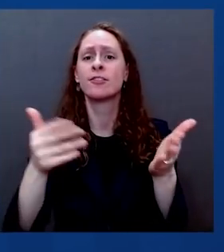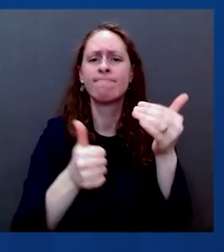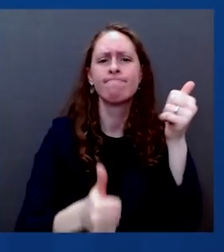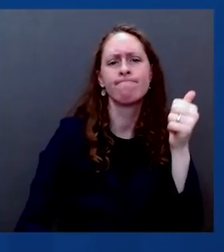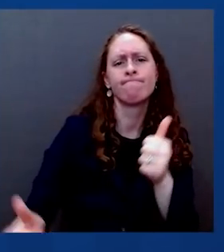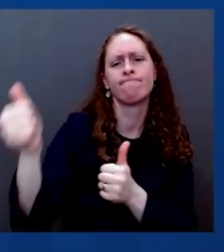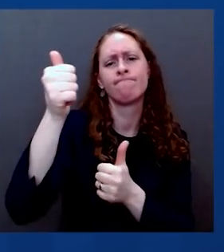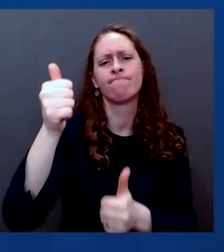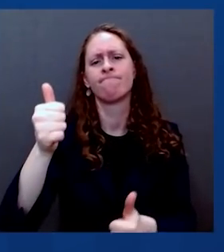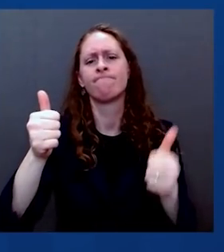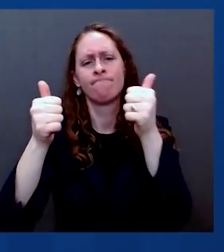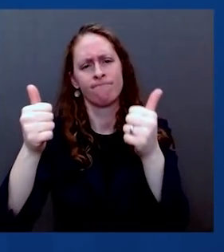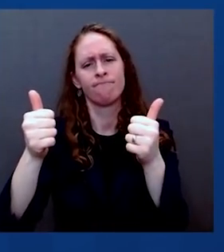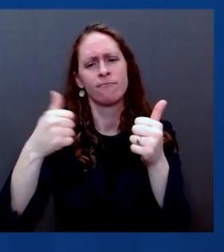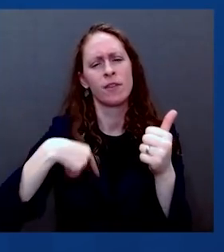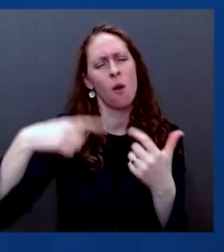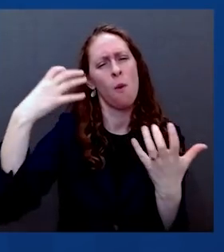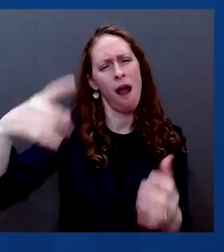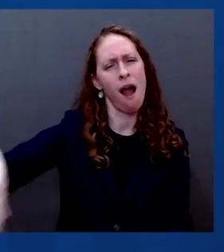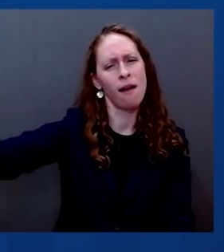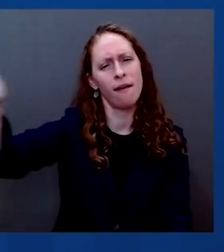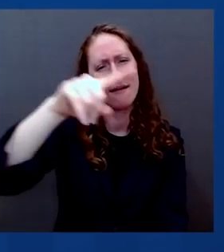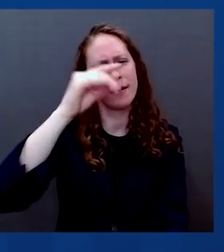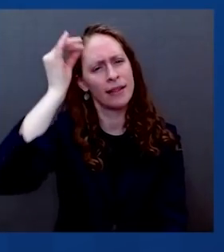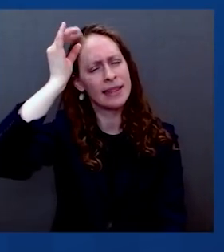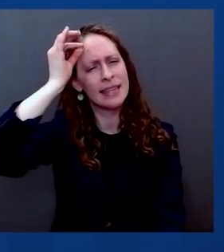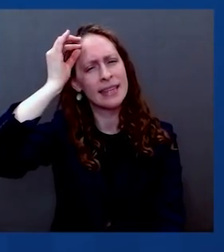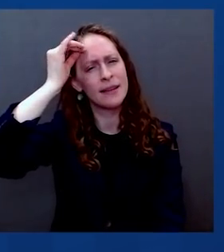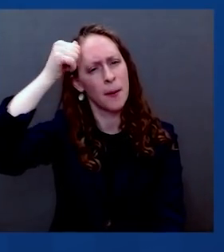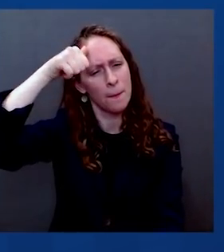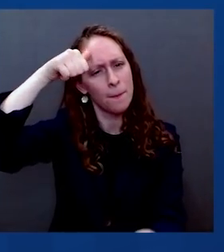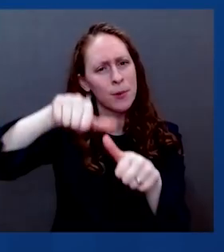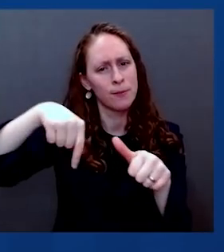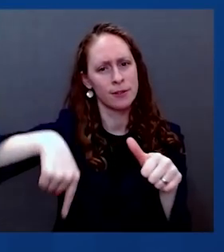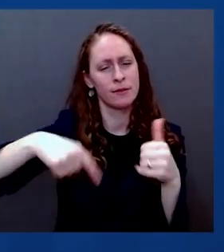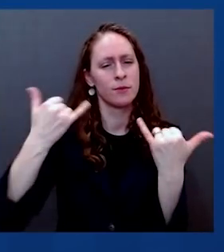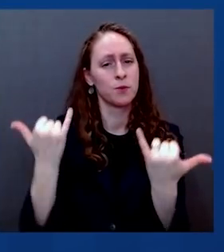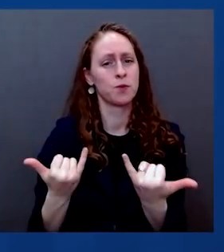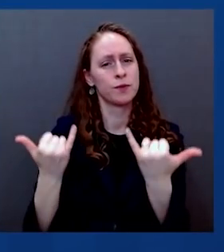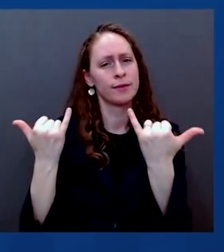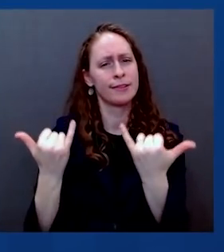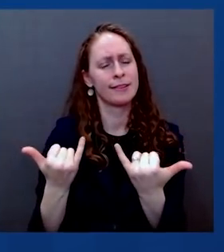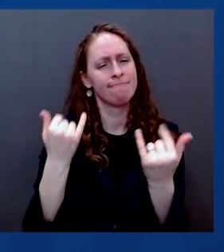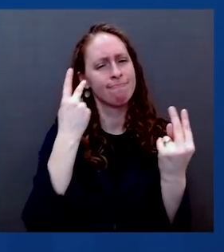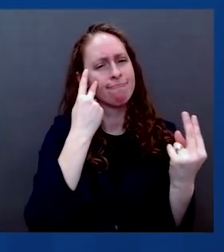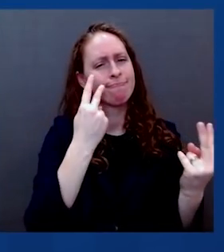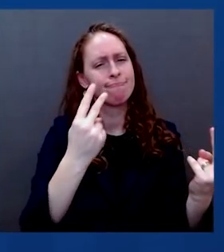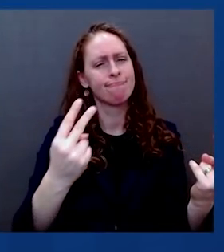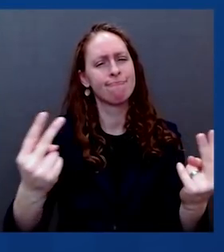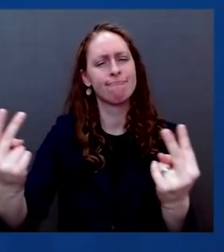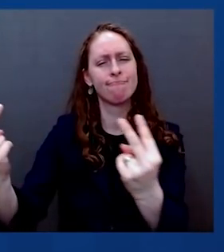they present a choice: Do you want to be the si- -- on the side of Dr. King or George Wallace?